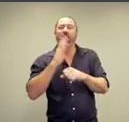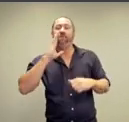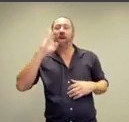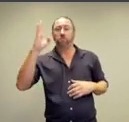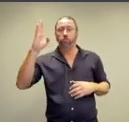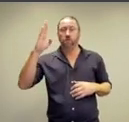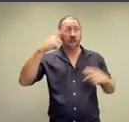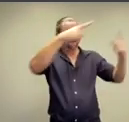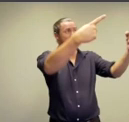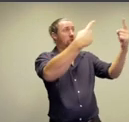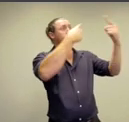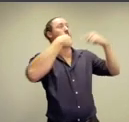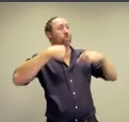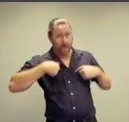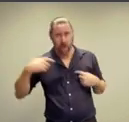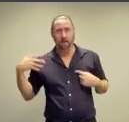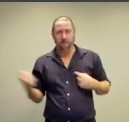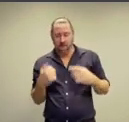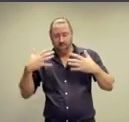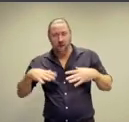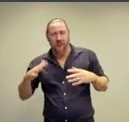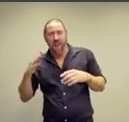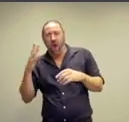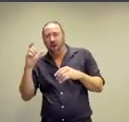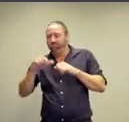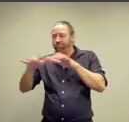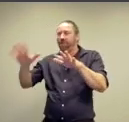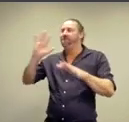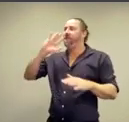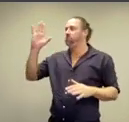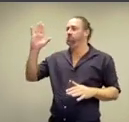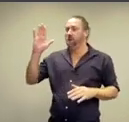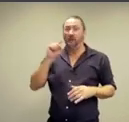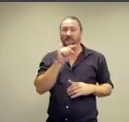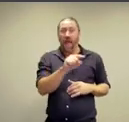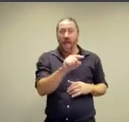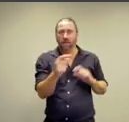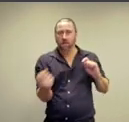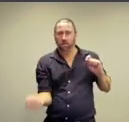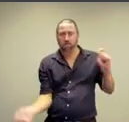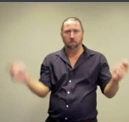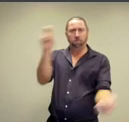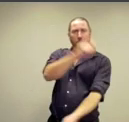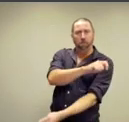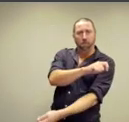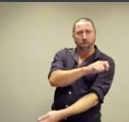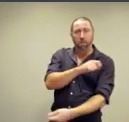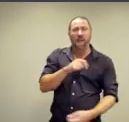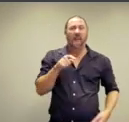the consuming public what was fashionable. At this point, we see a turn